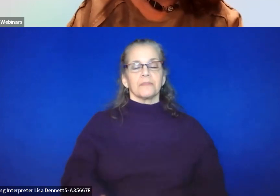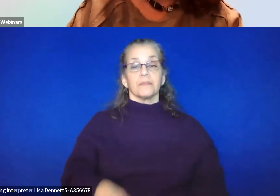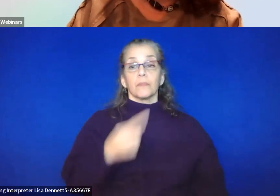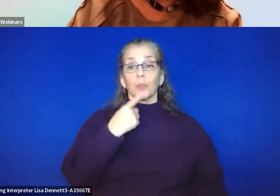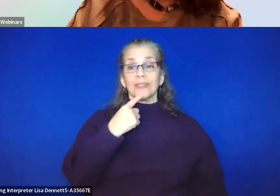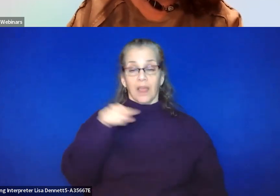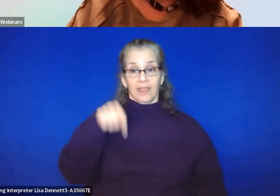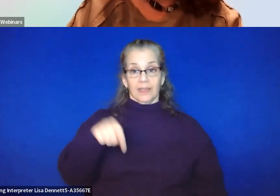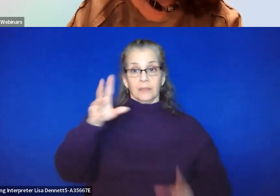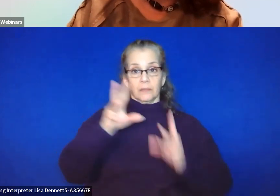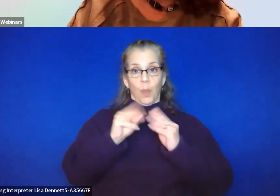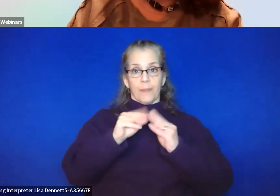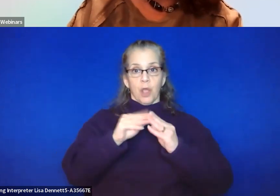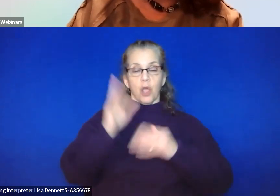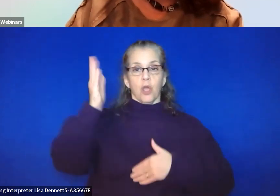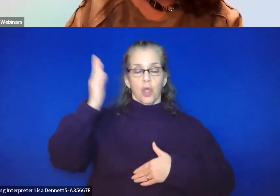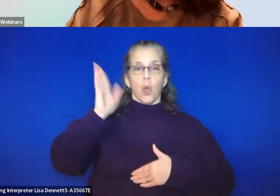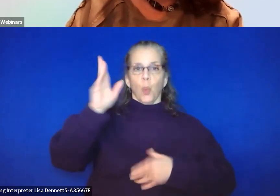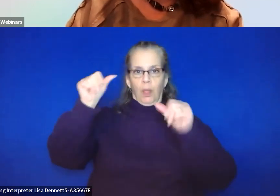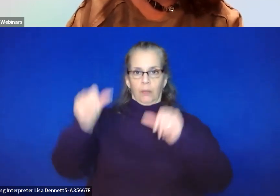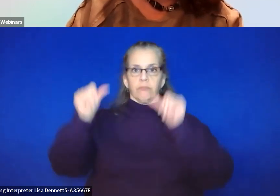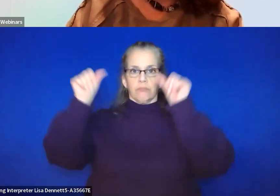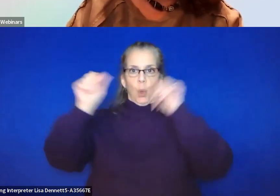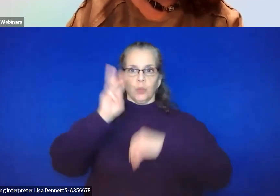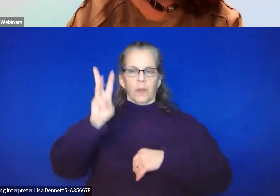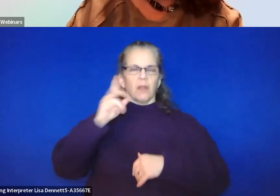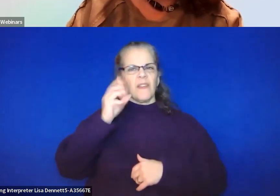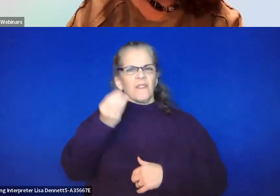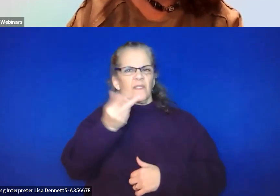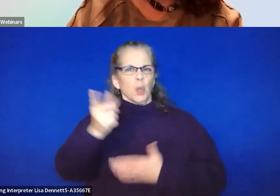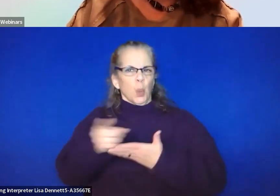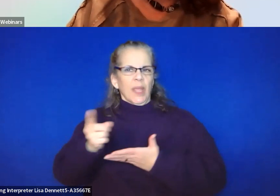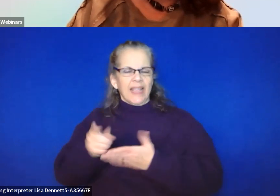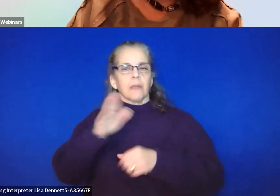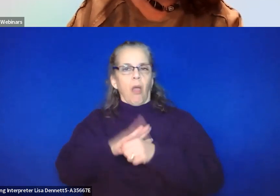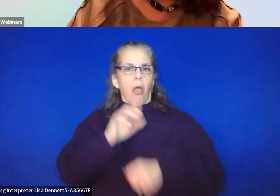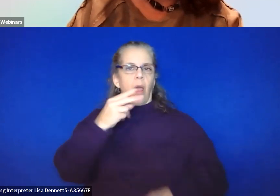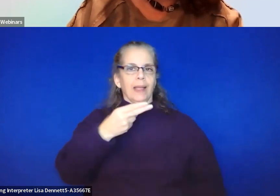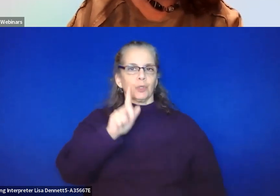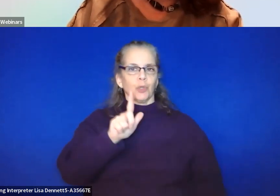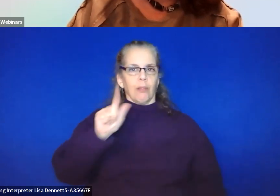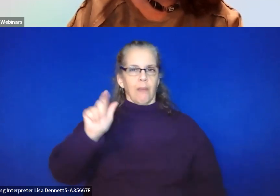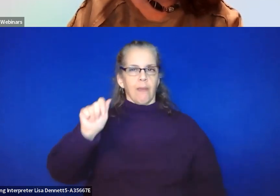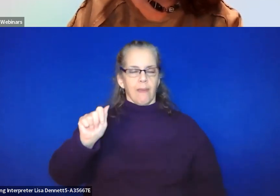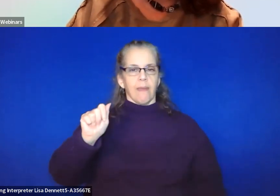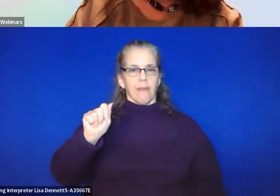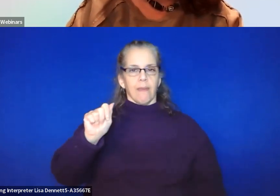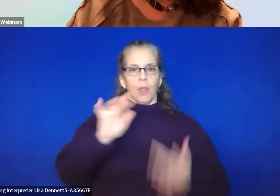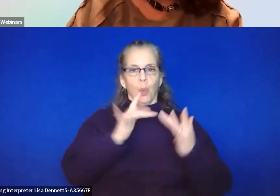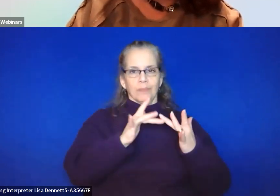up, along with the PowerPoint, in a few weeks on the HLAA website, hearingloss.org. And